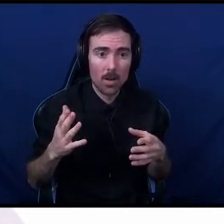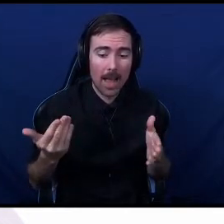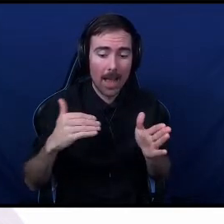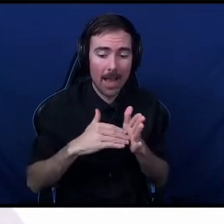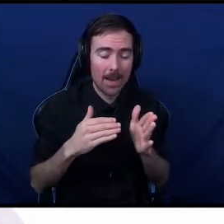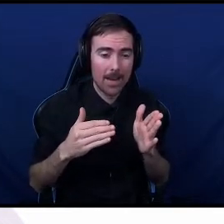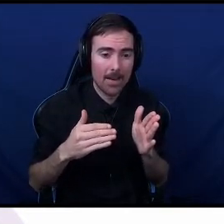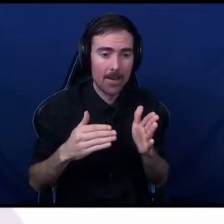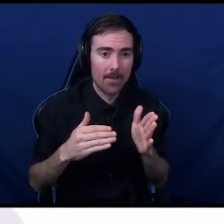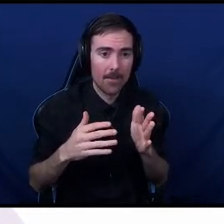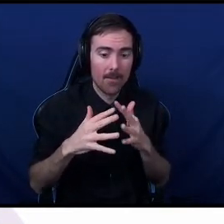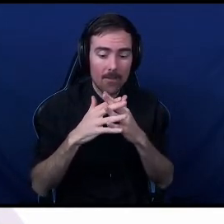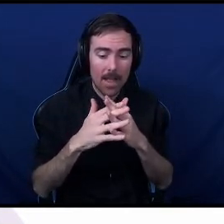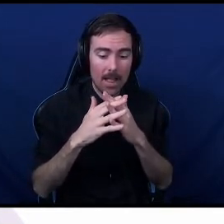mass kind of enterprise